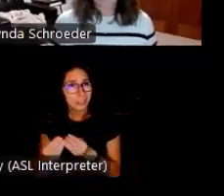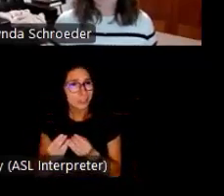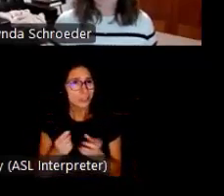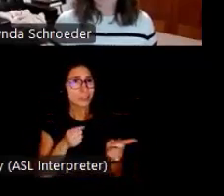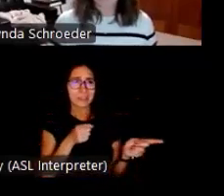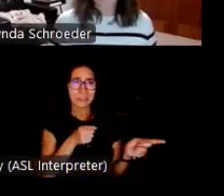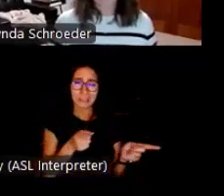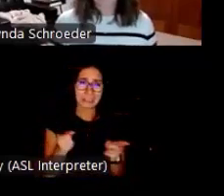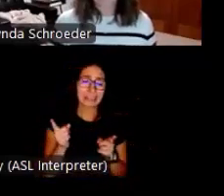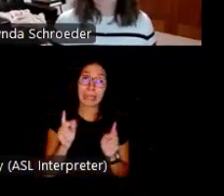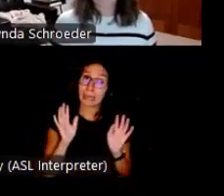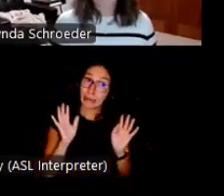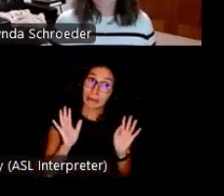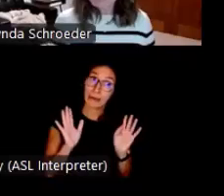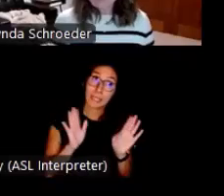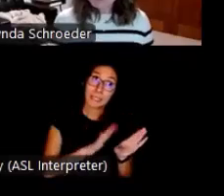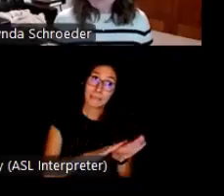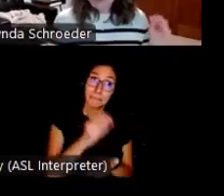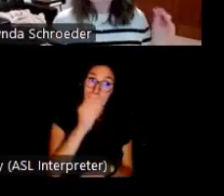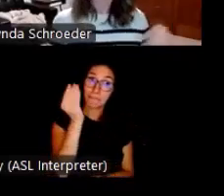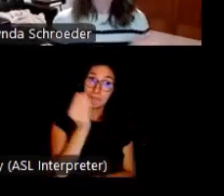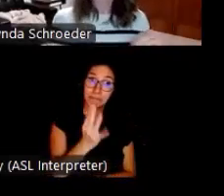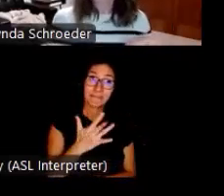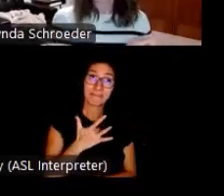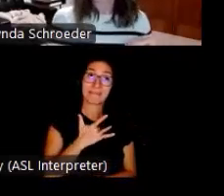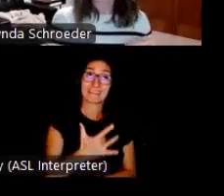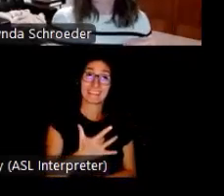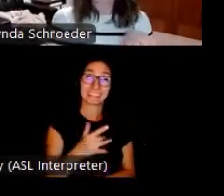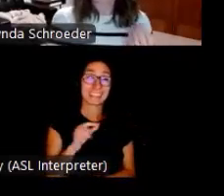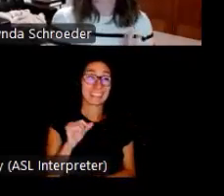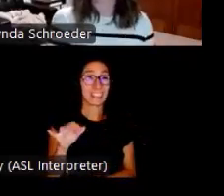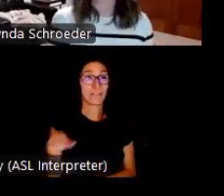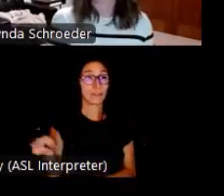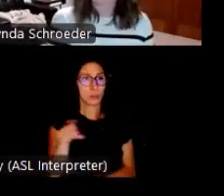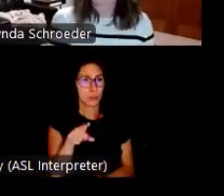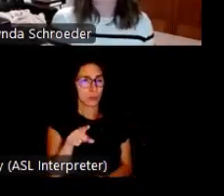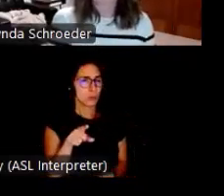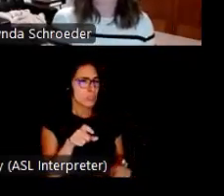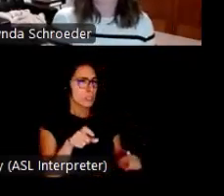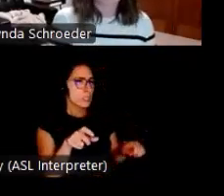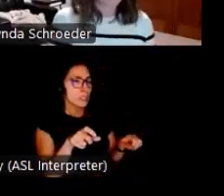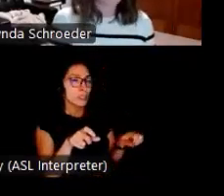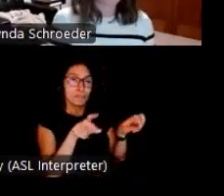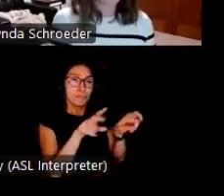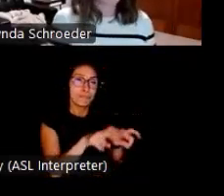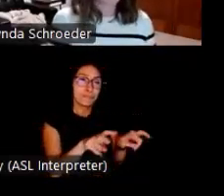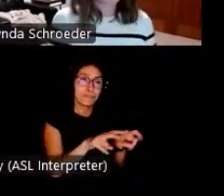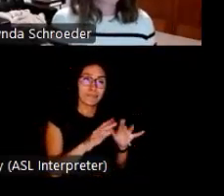is that oftentimes, if you did a network analysis in a really small rural community,